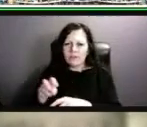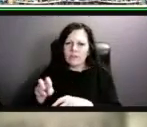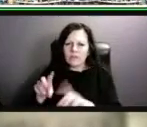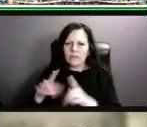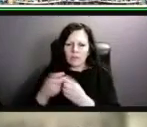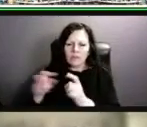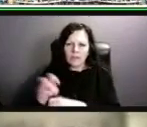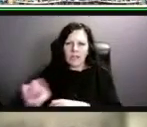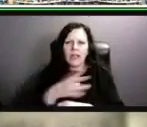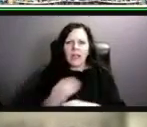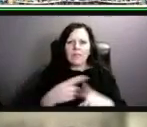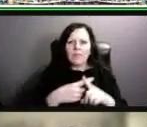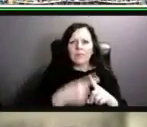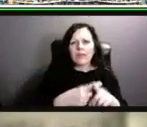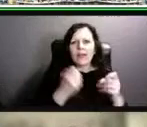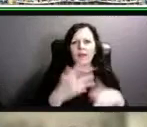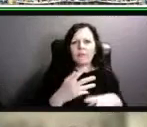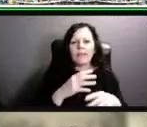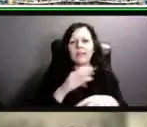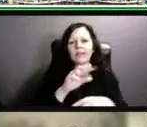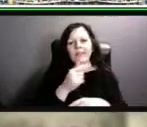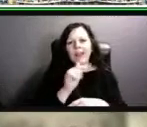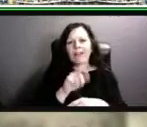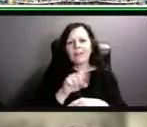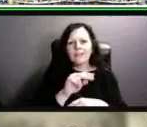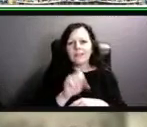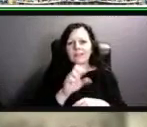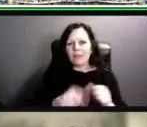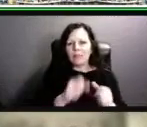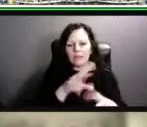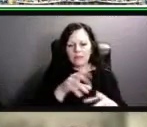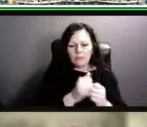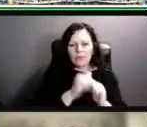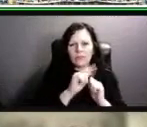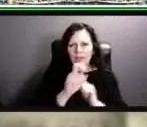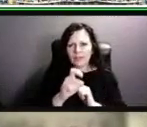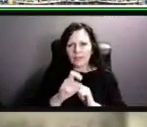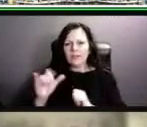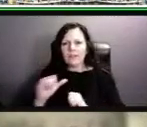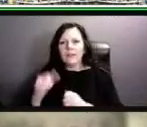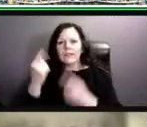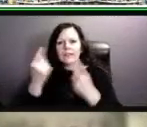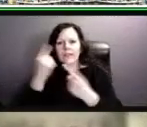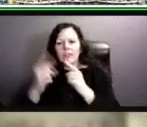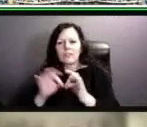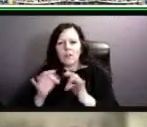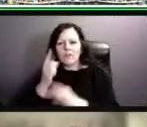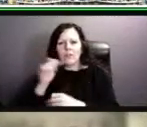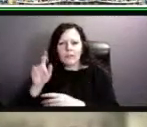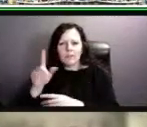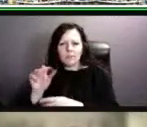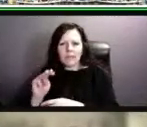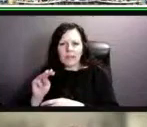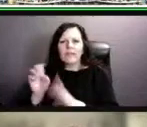SALES DATA THE DEPARTMENT OF TRANSPORTATION AND THEN MULTIPLY IT BY THE NUMBER OF